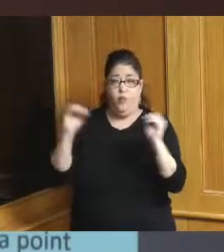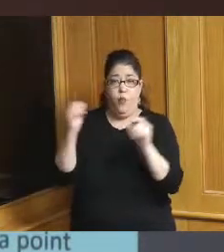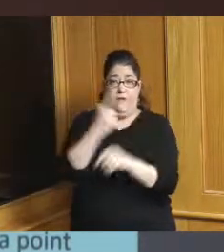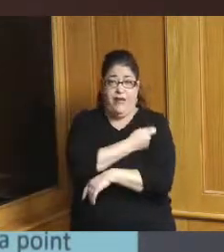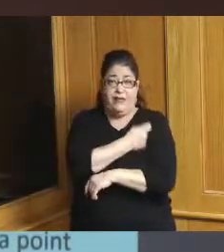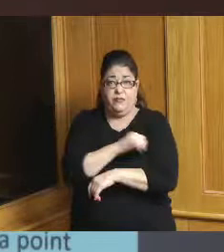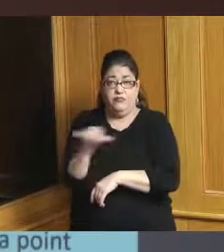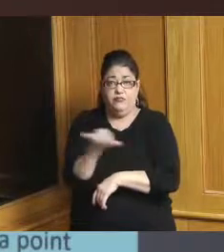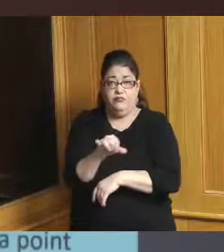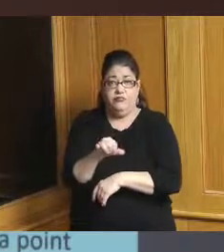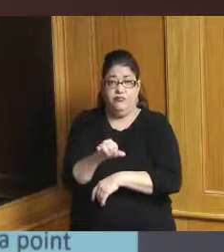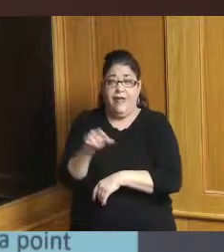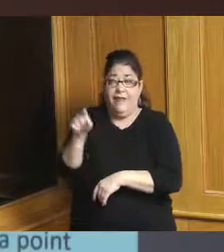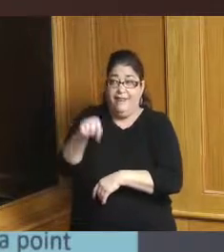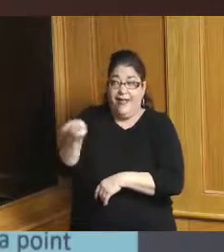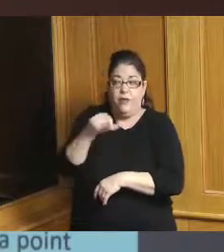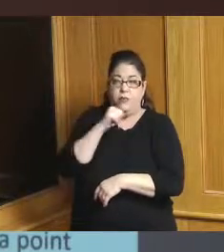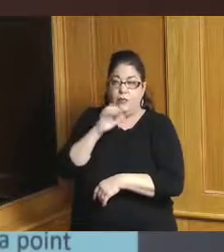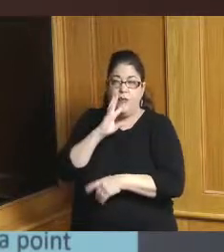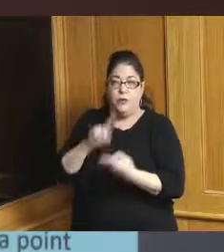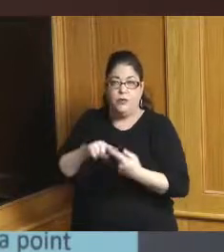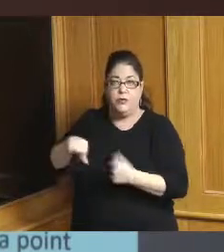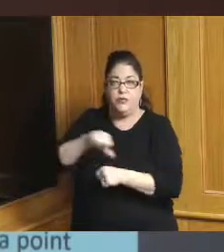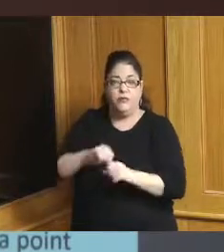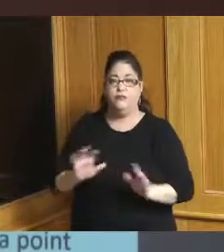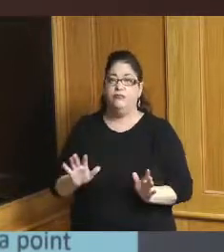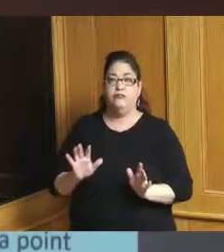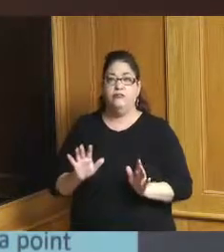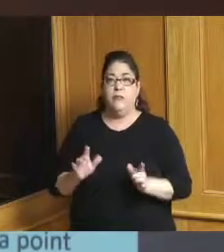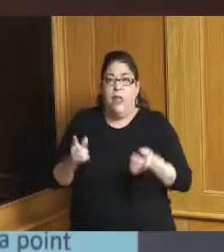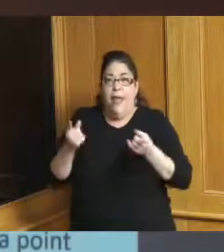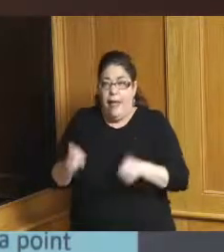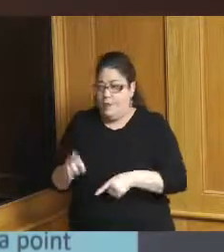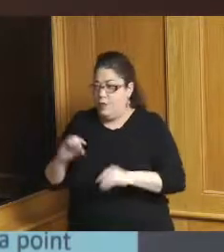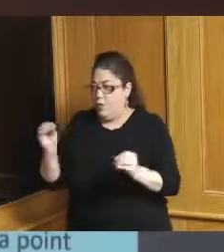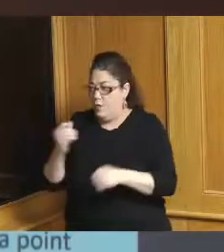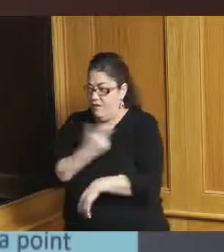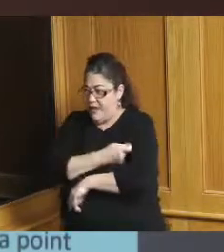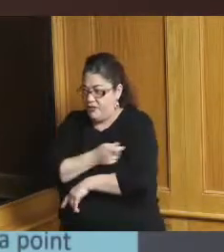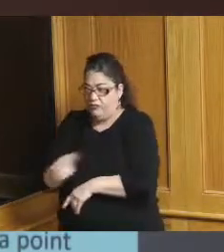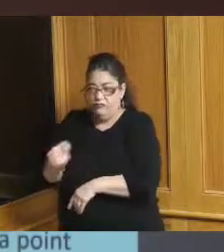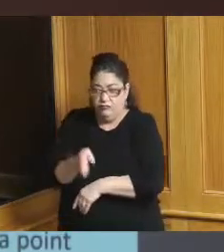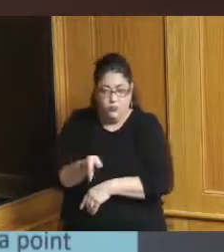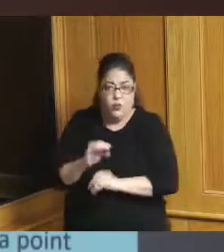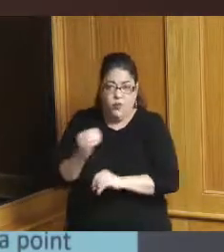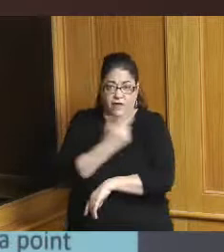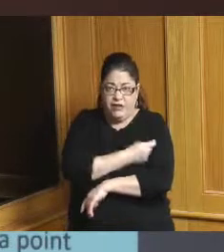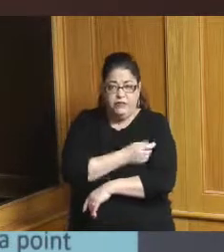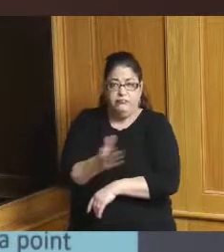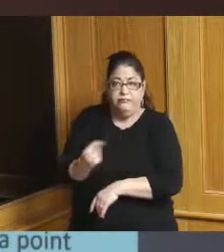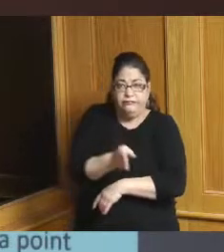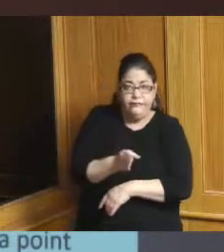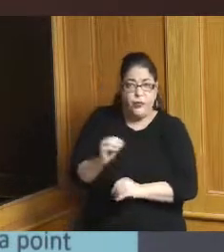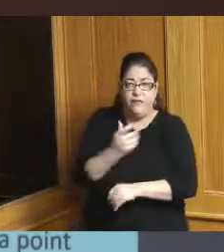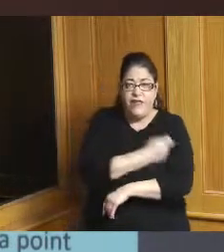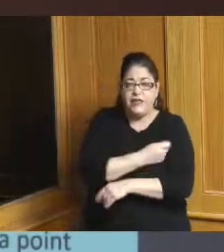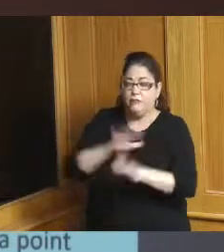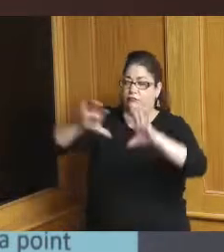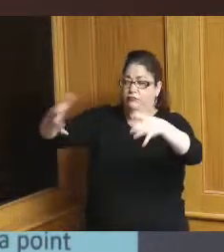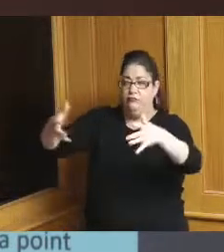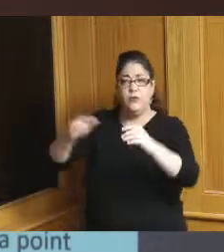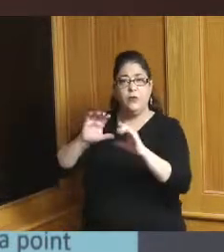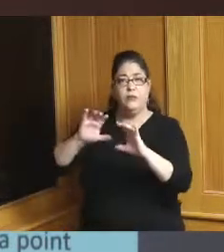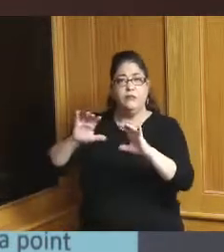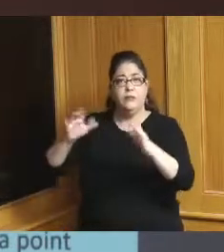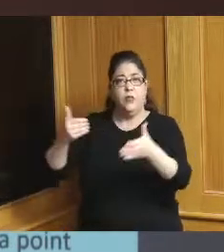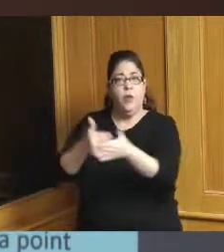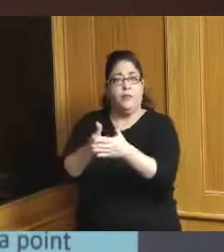not having conversations about it so you know I'll reiterate again that the the people are wary right